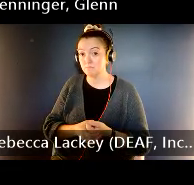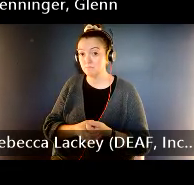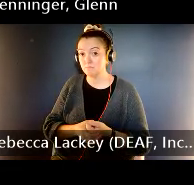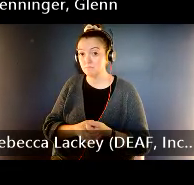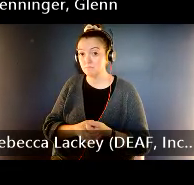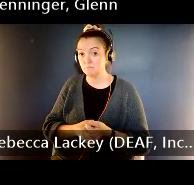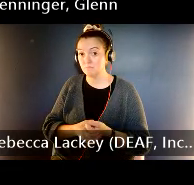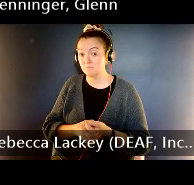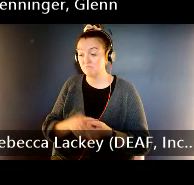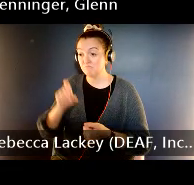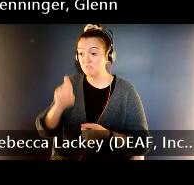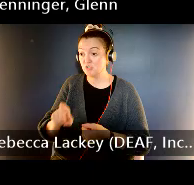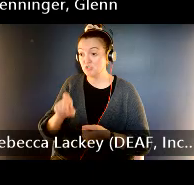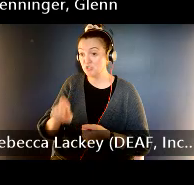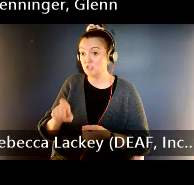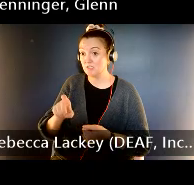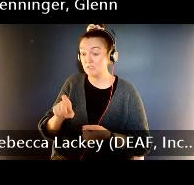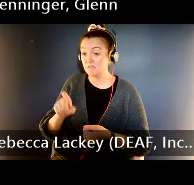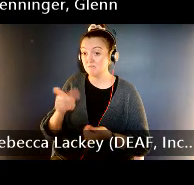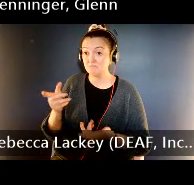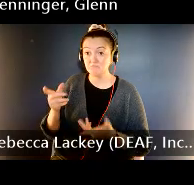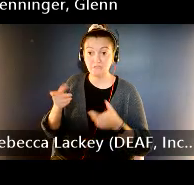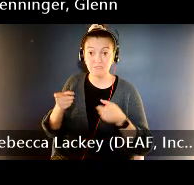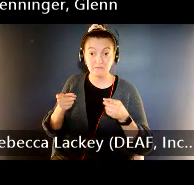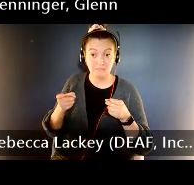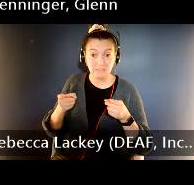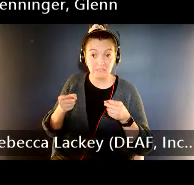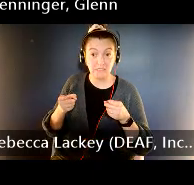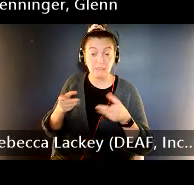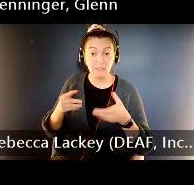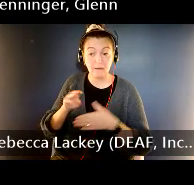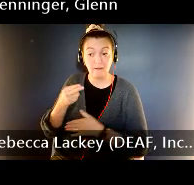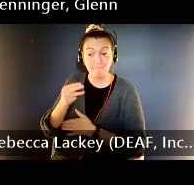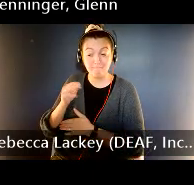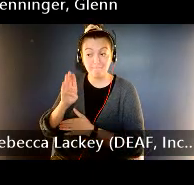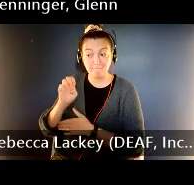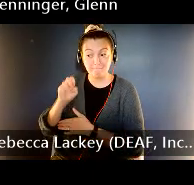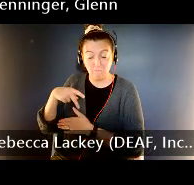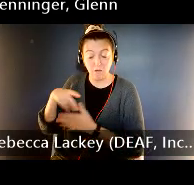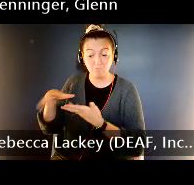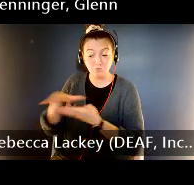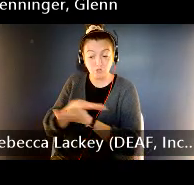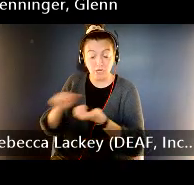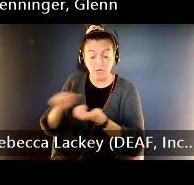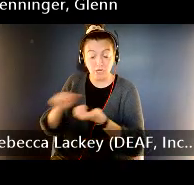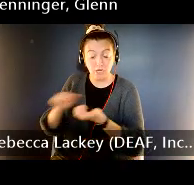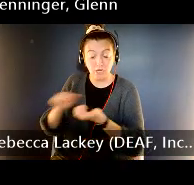Should the speed speed bump cause damage to a vehicle? Who would they speak to?